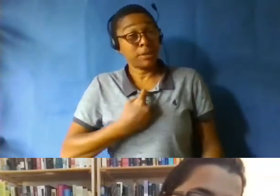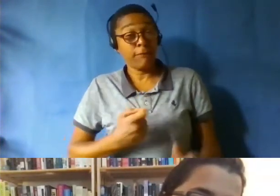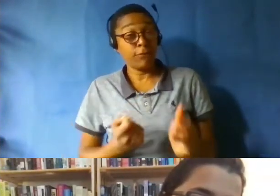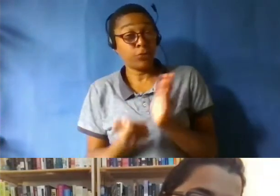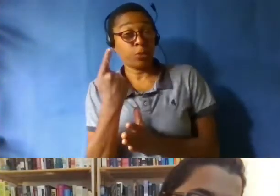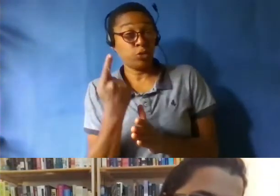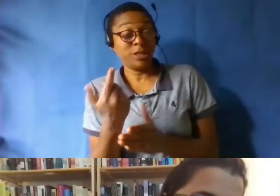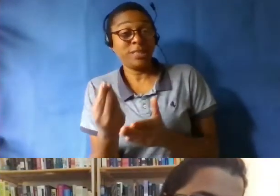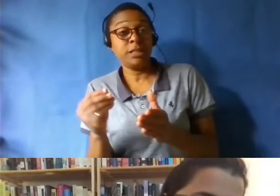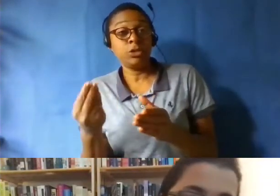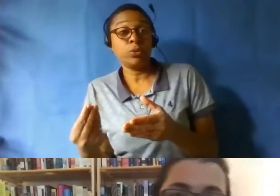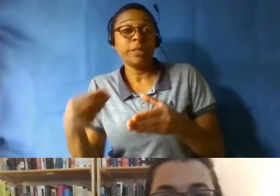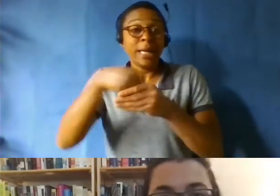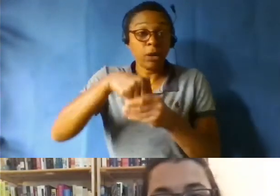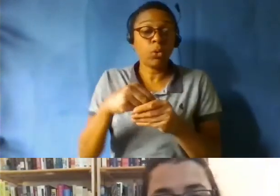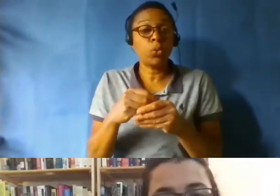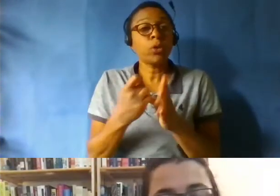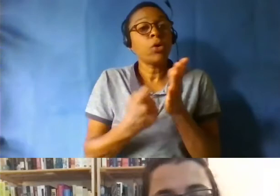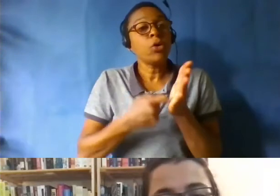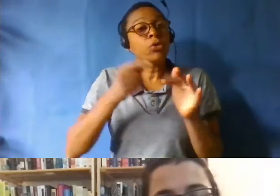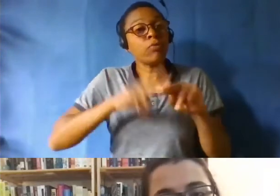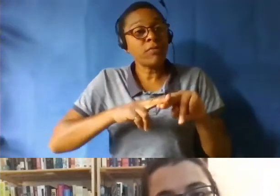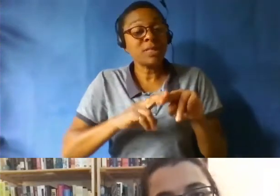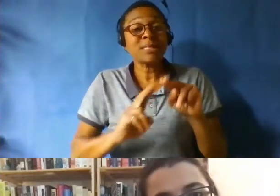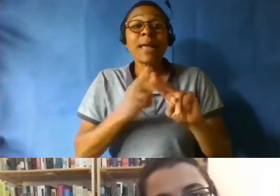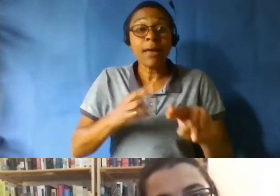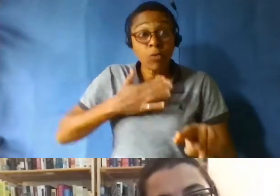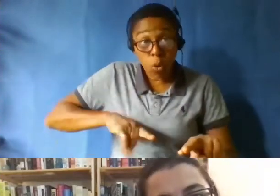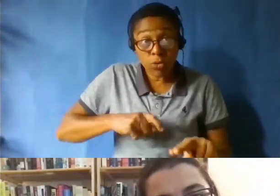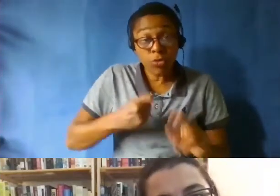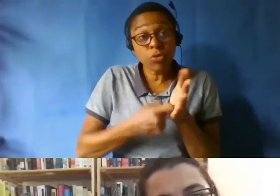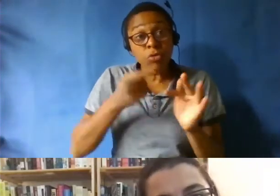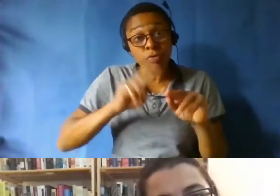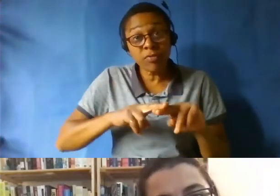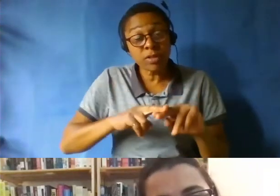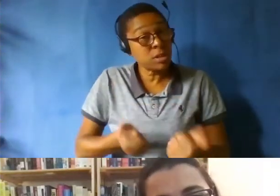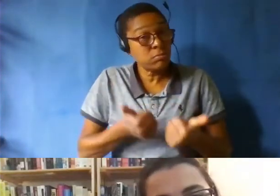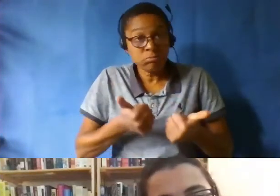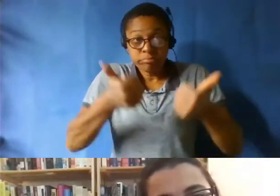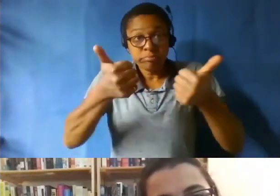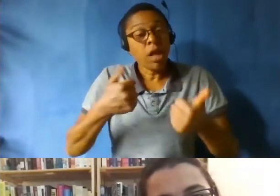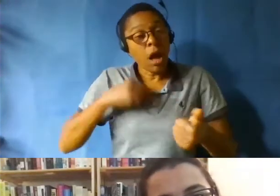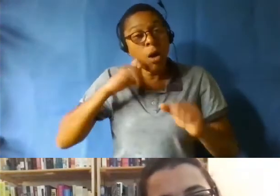references in that PowerPoint but they are available upon requests and it will be published later this summer in an anthology so it will all be in there but